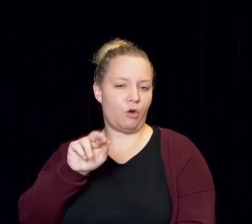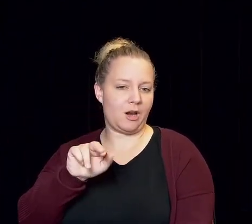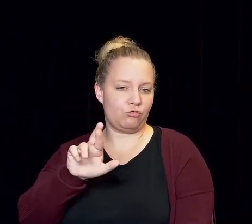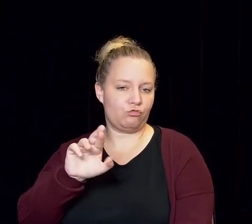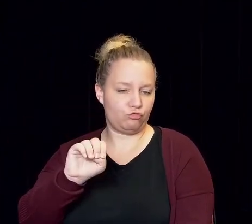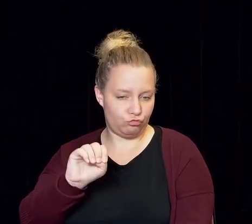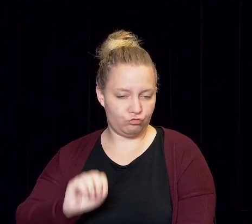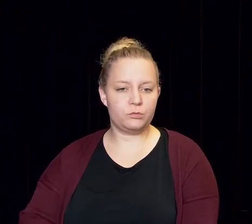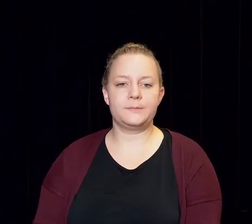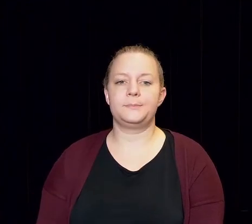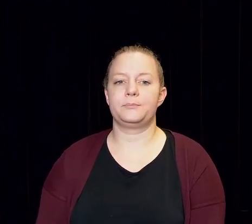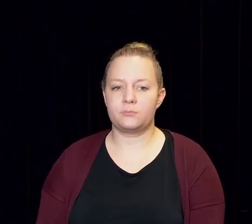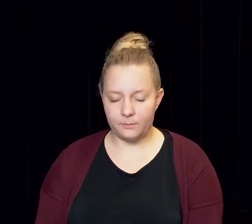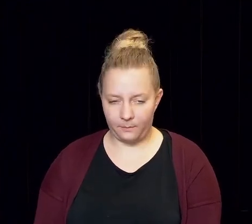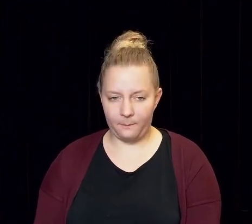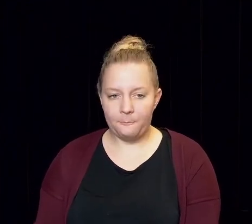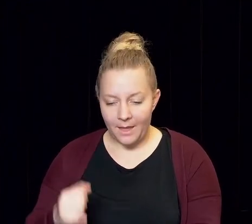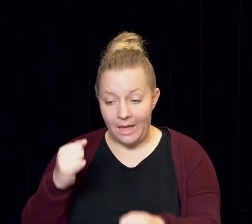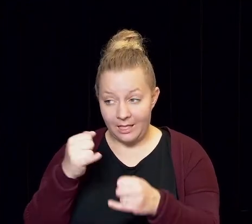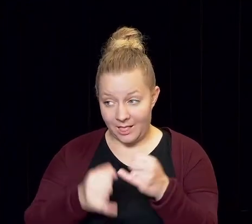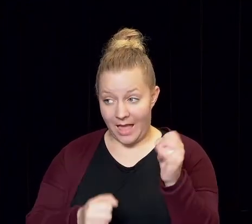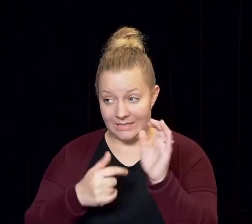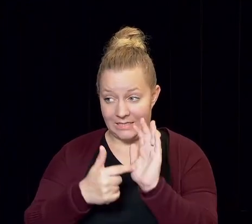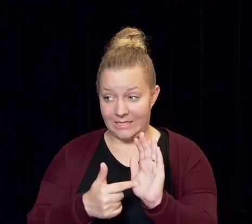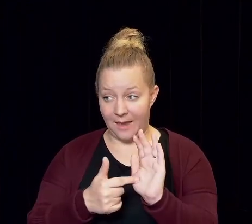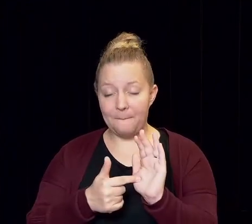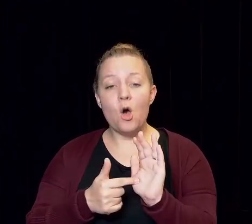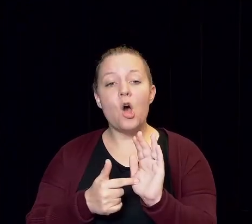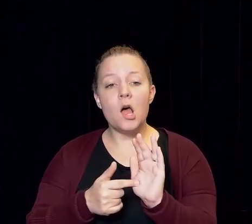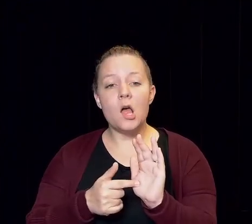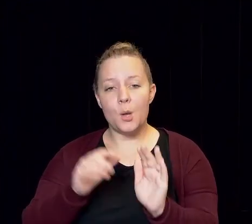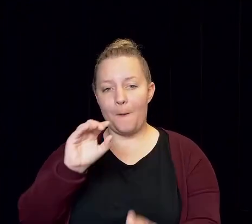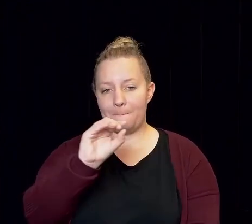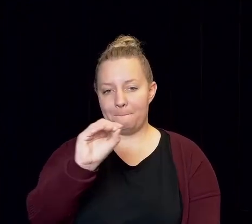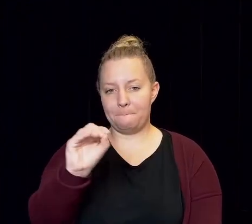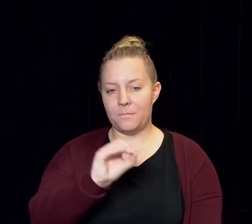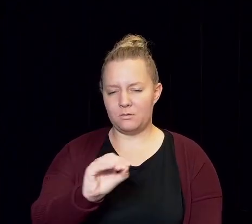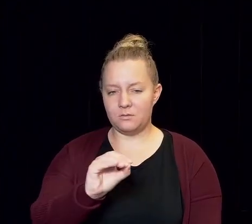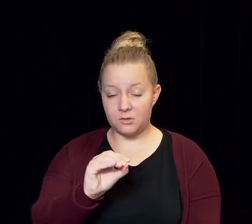For our last example, you just need to remember that percent's are always out of what?